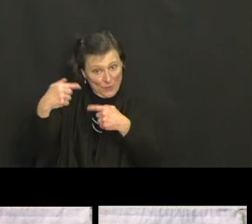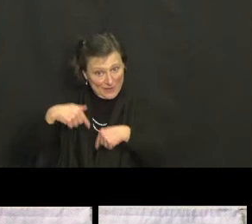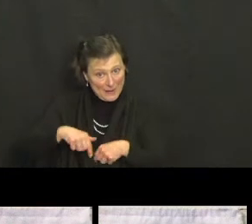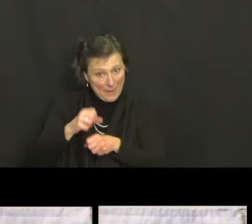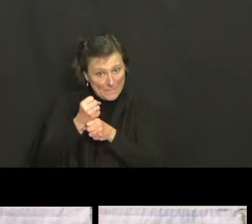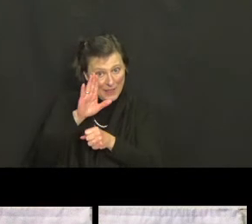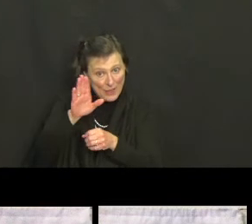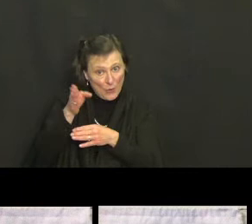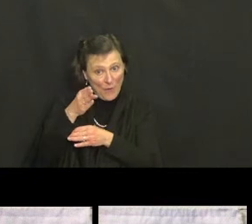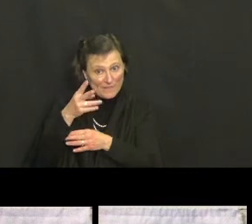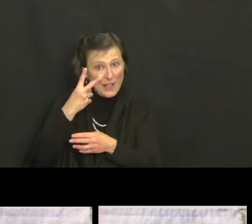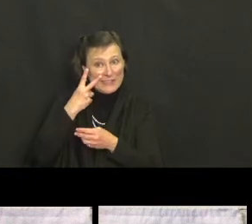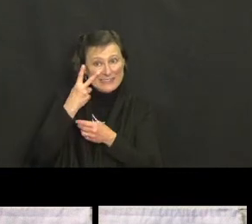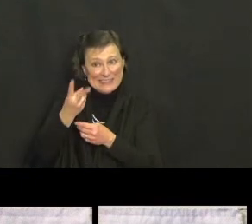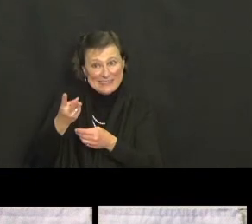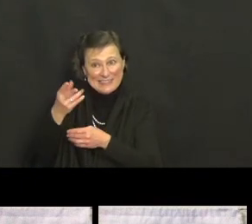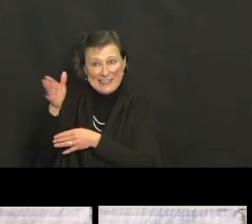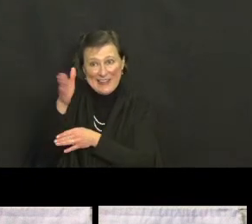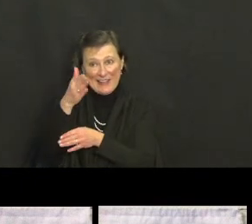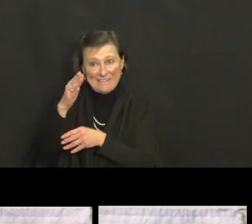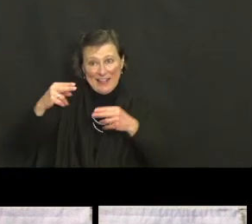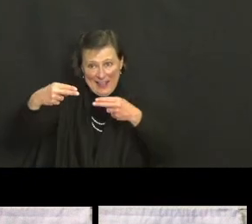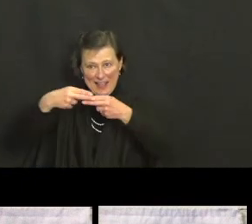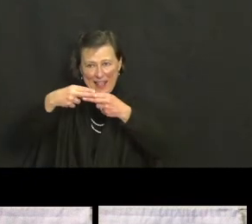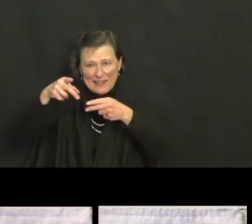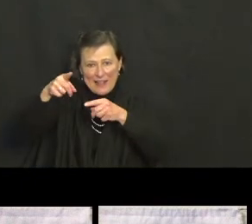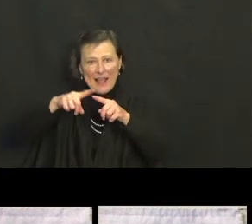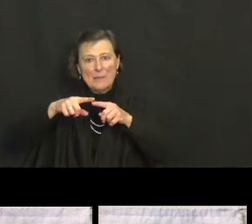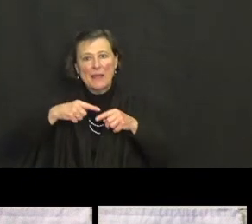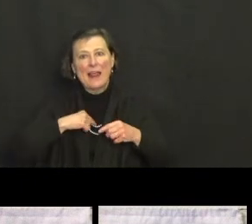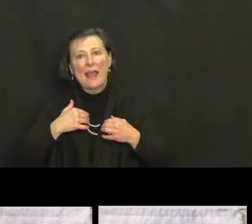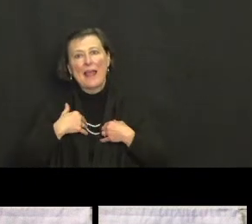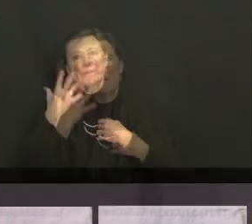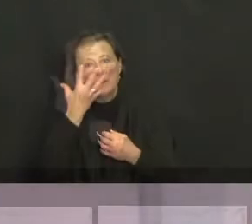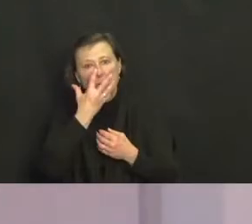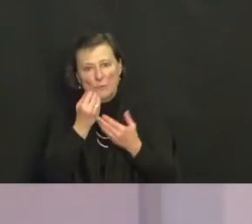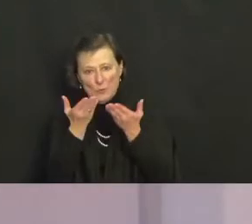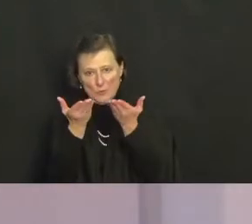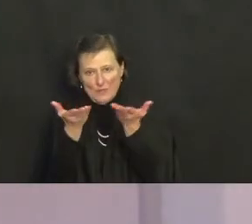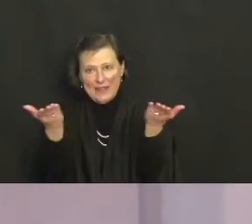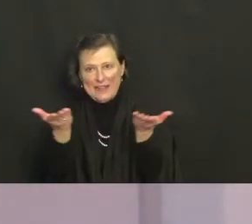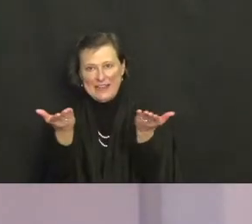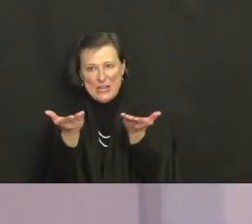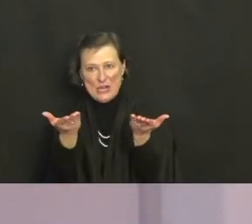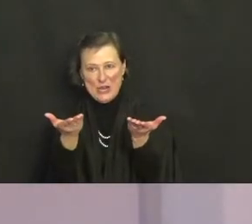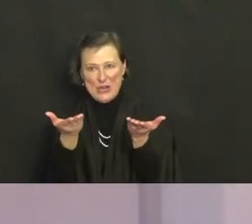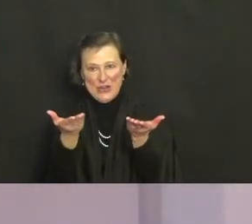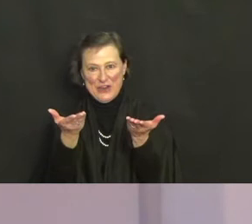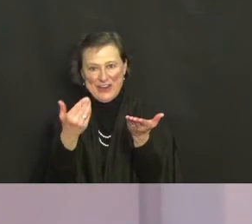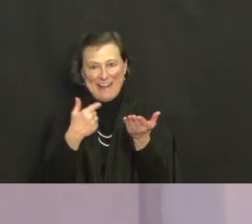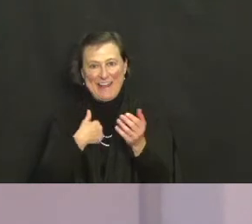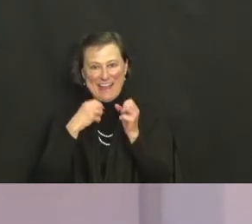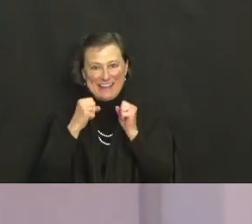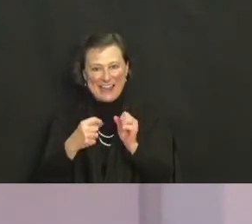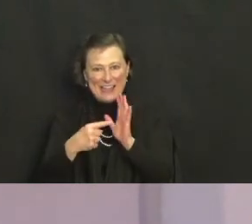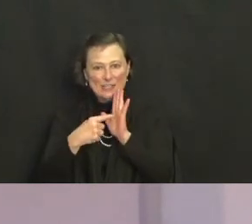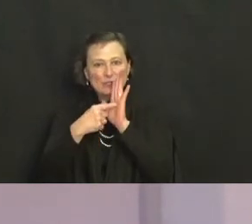You can see the prayer flag slide but I've got a bunch of beautiful prayer flags here on the pulpit that I can show you.